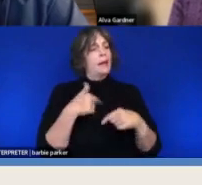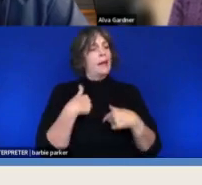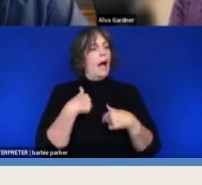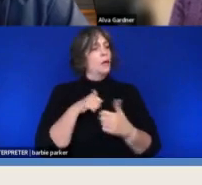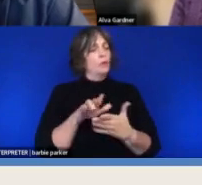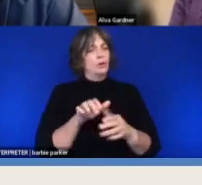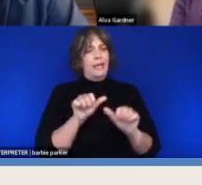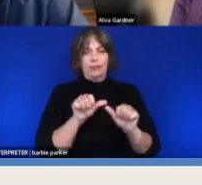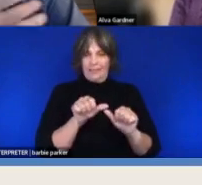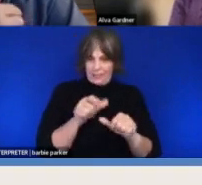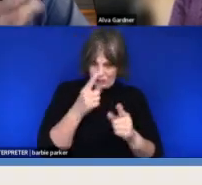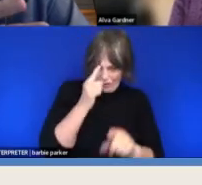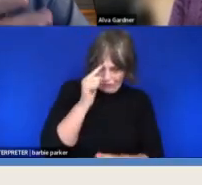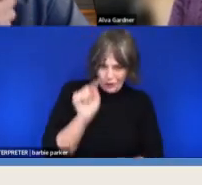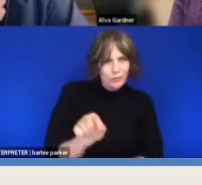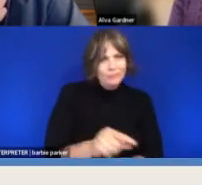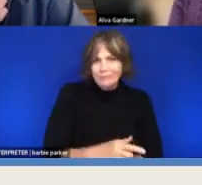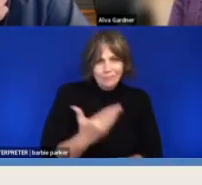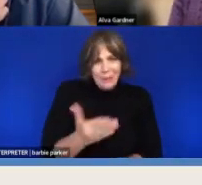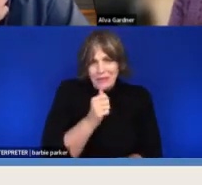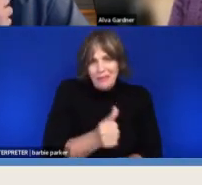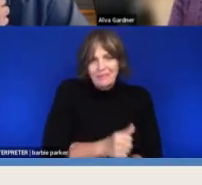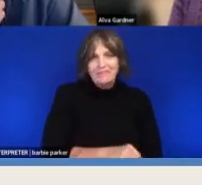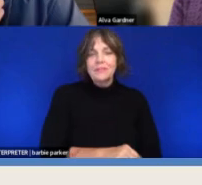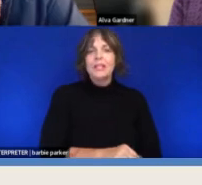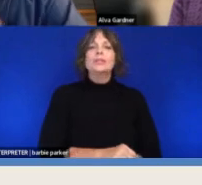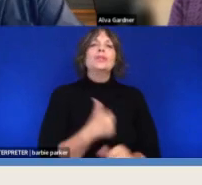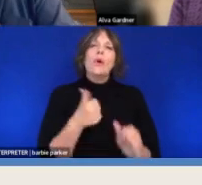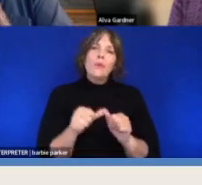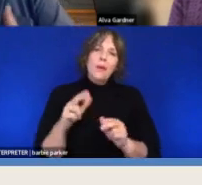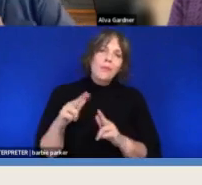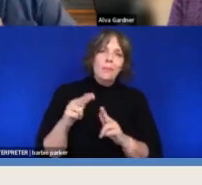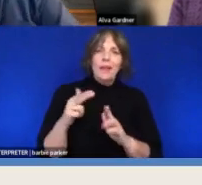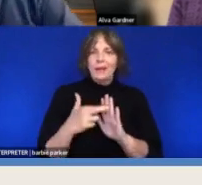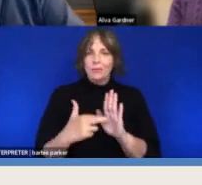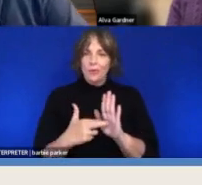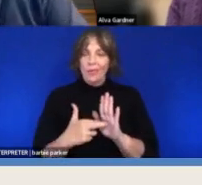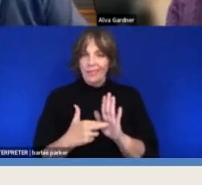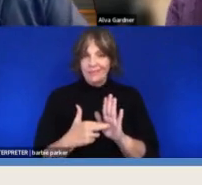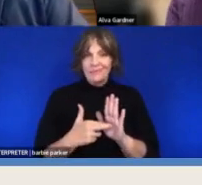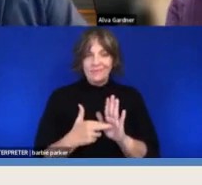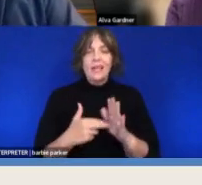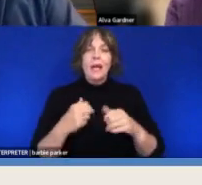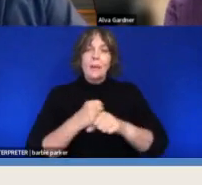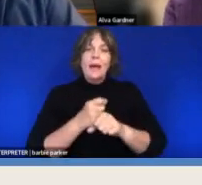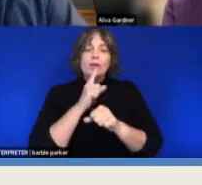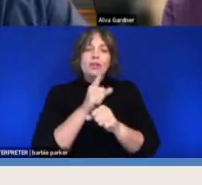not work for you. Again, let's go to that platinum rule. So we want to make sure that the planning document gives clear